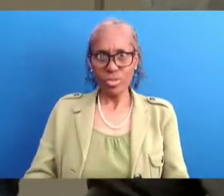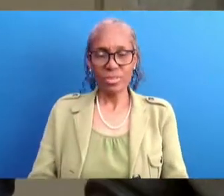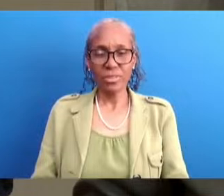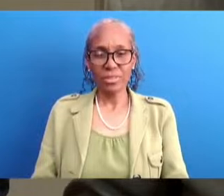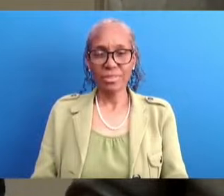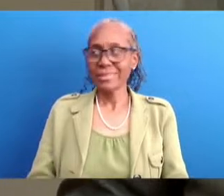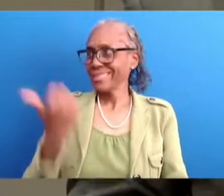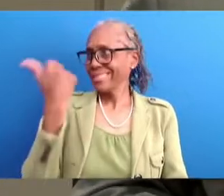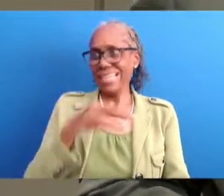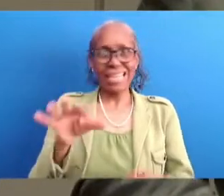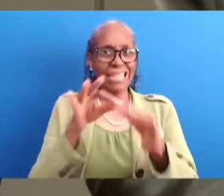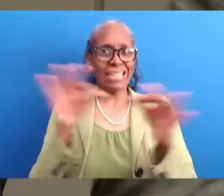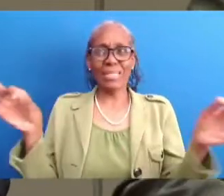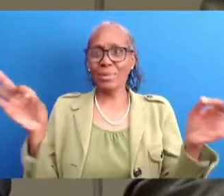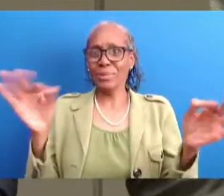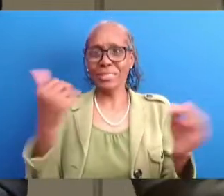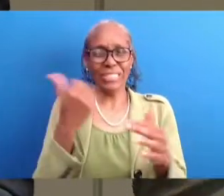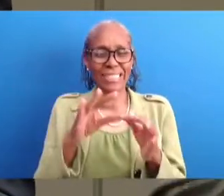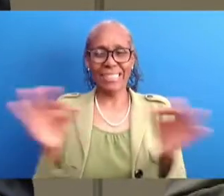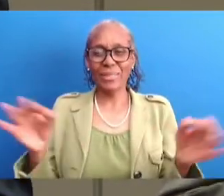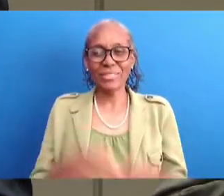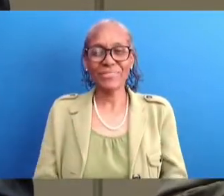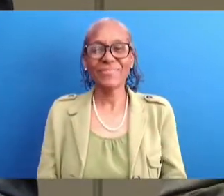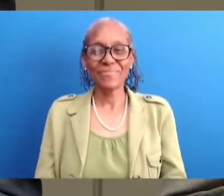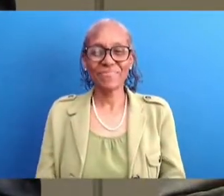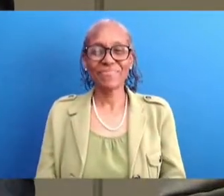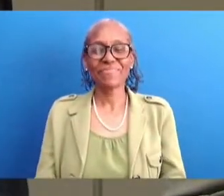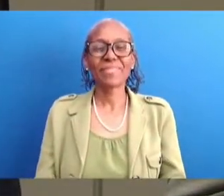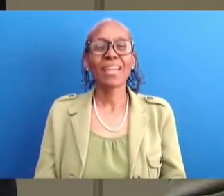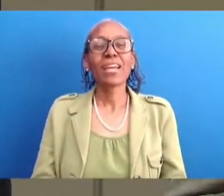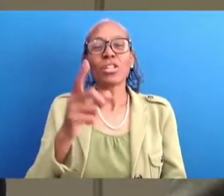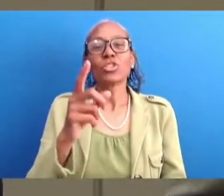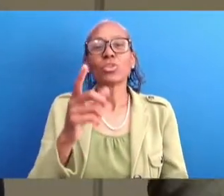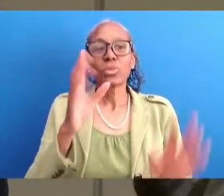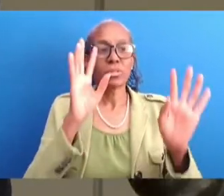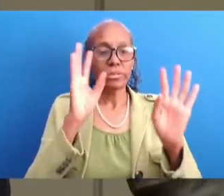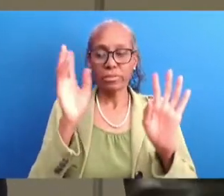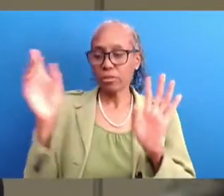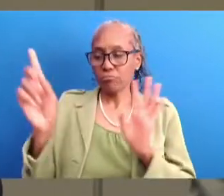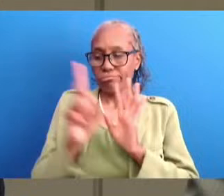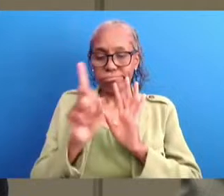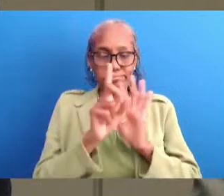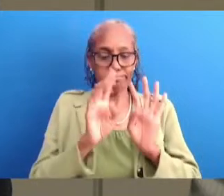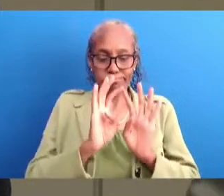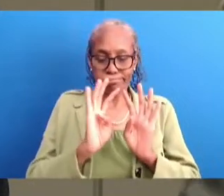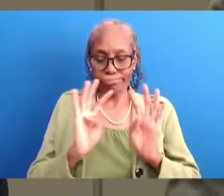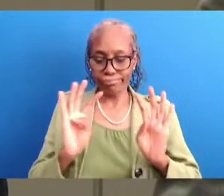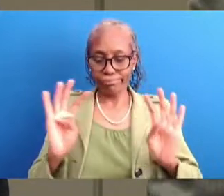SO LET'S ALL STAND.